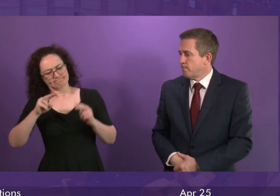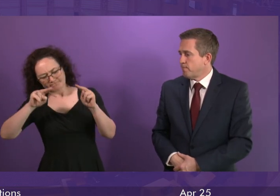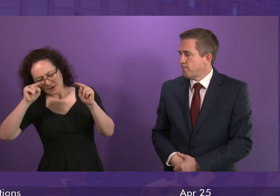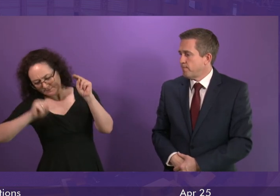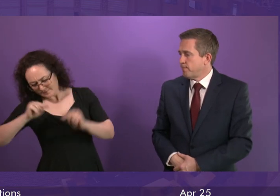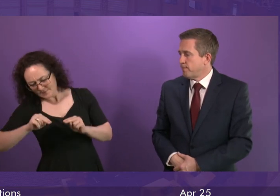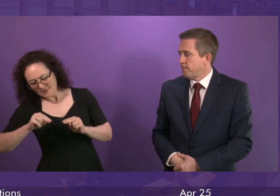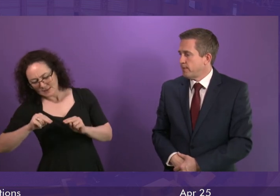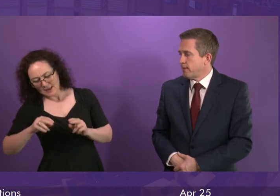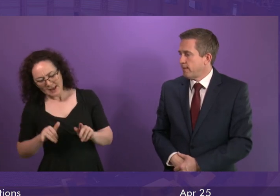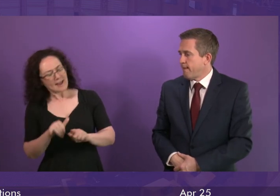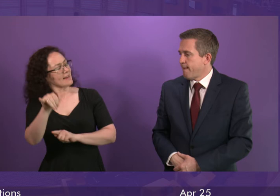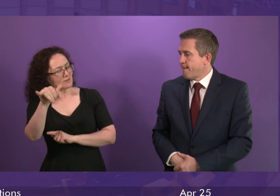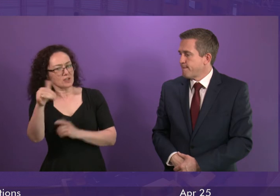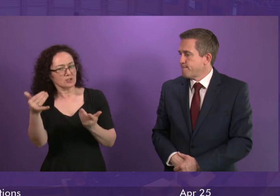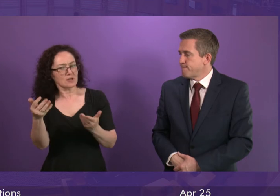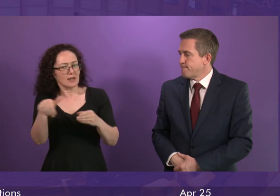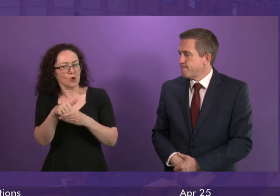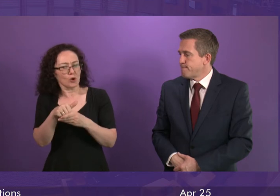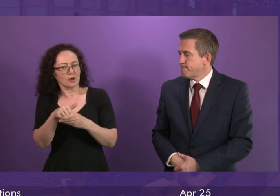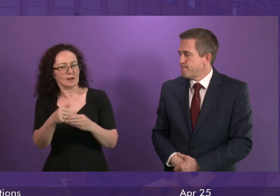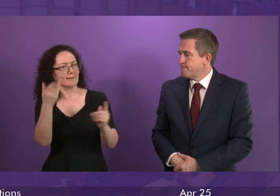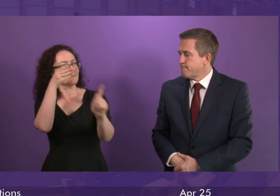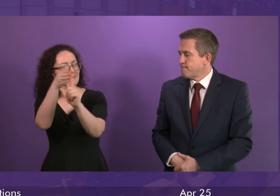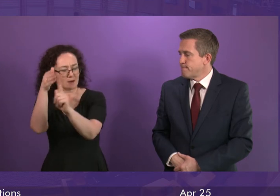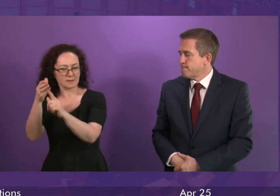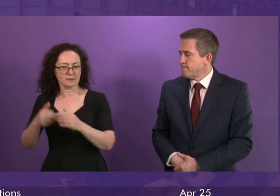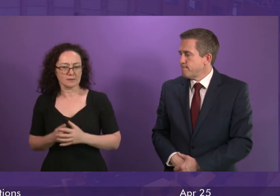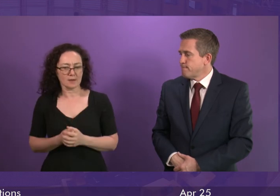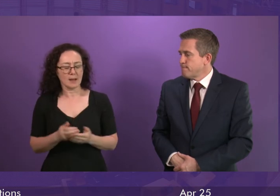targets. To meet those targets, we must reduce emissions across all areas.